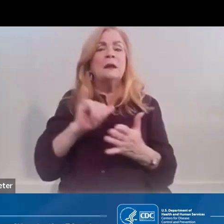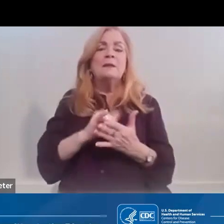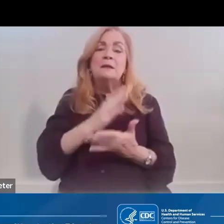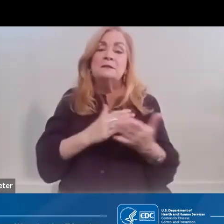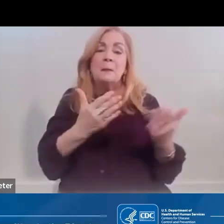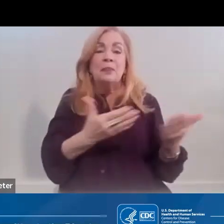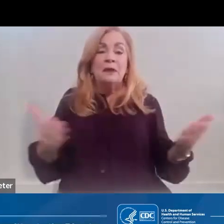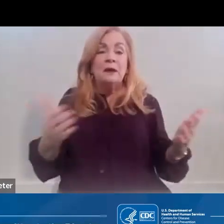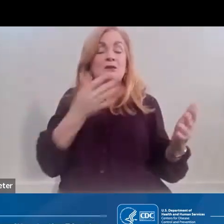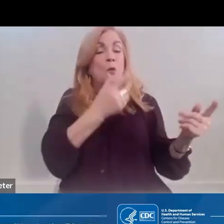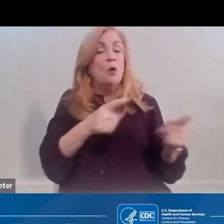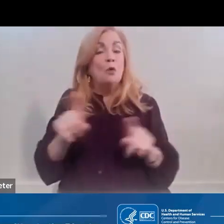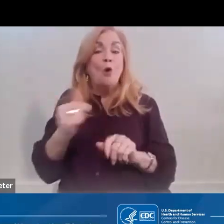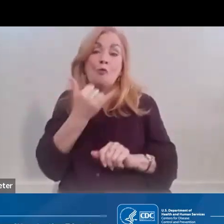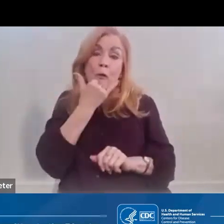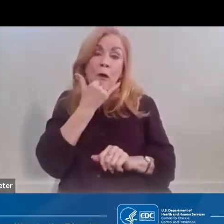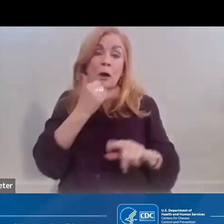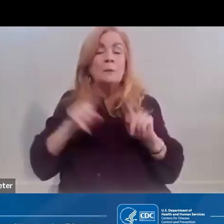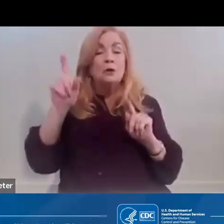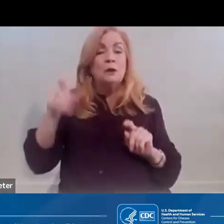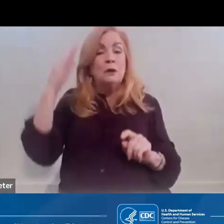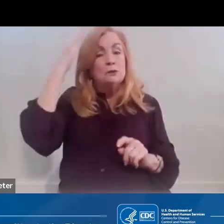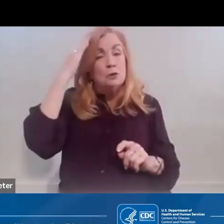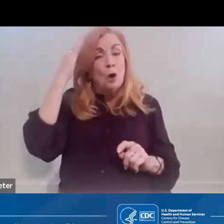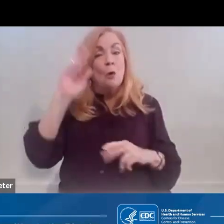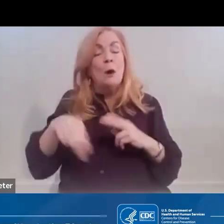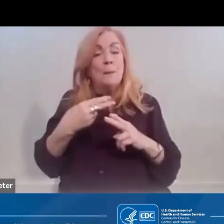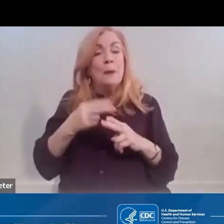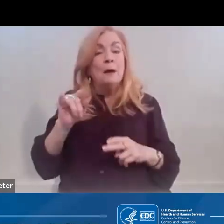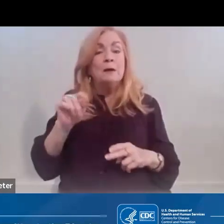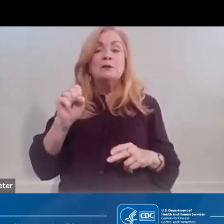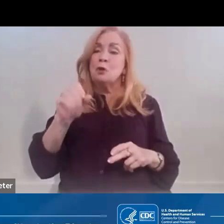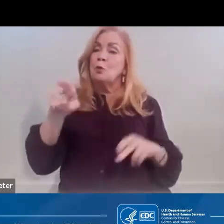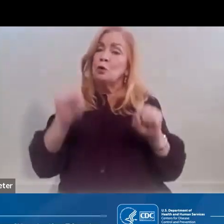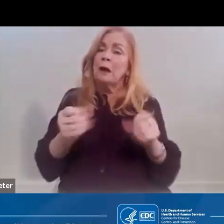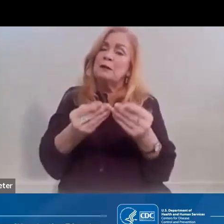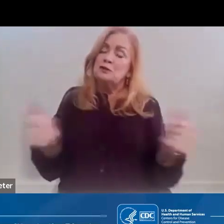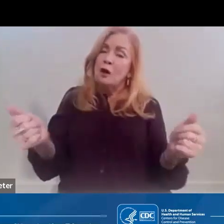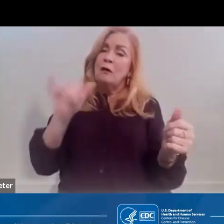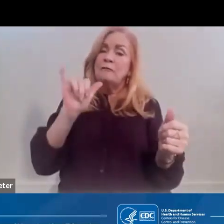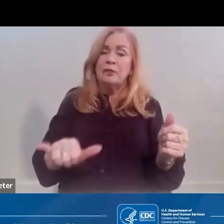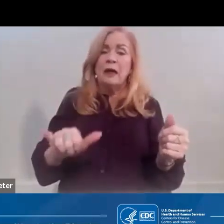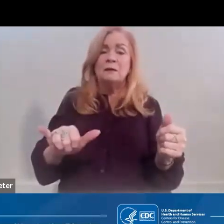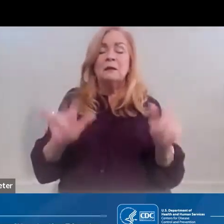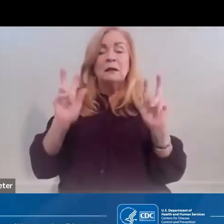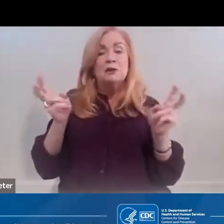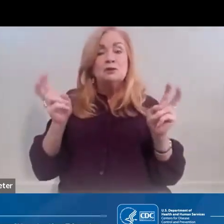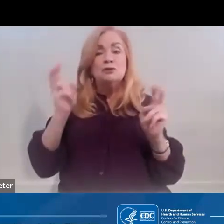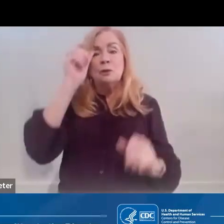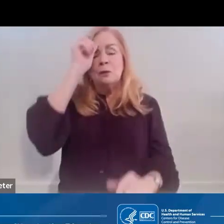but you need to know about it so that you can do something about it. And that's, you know, people, okay, pride in their work